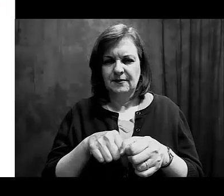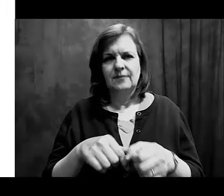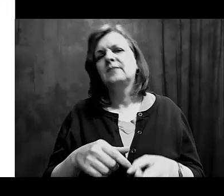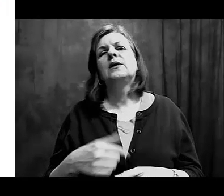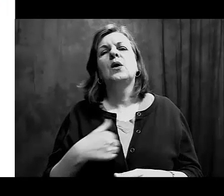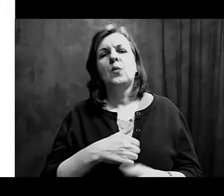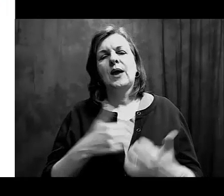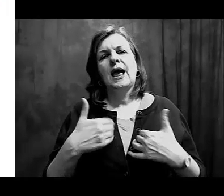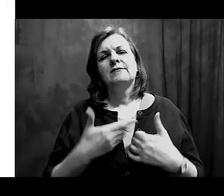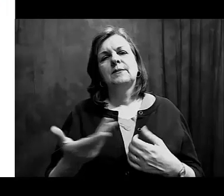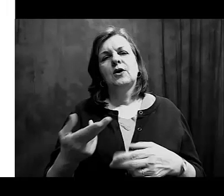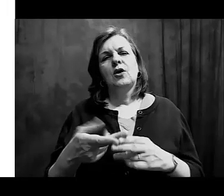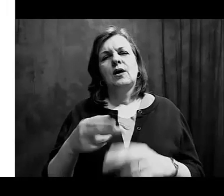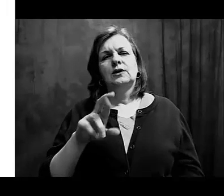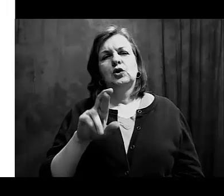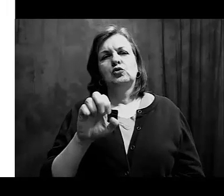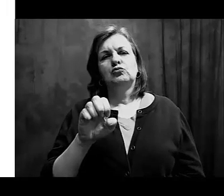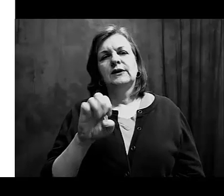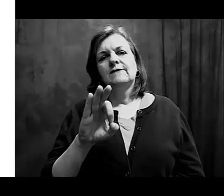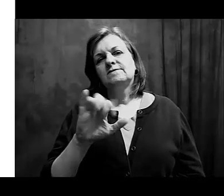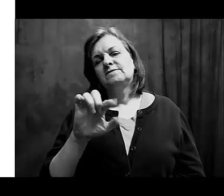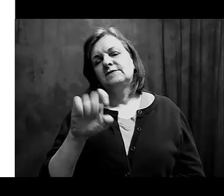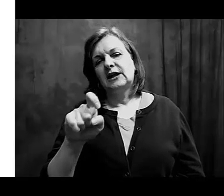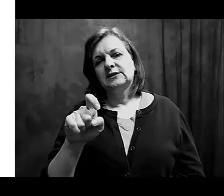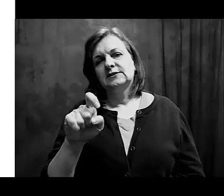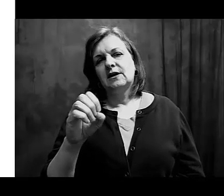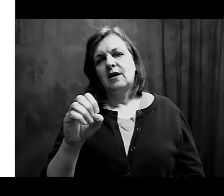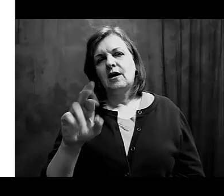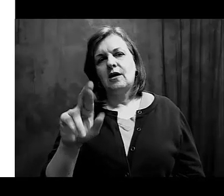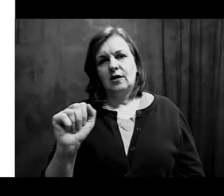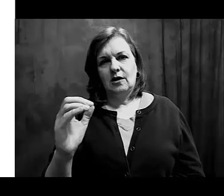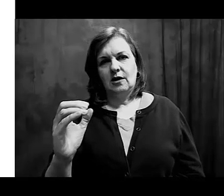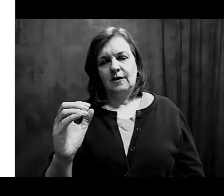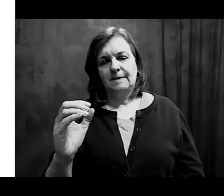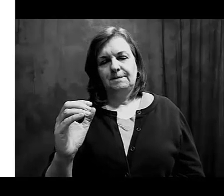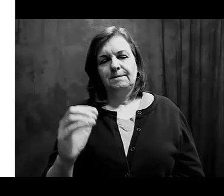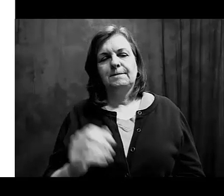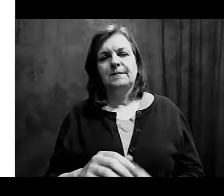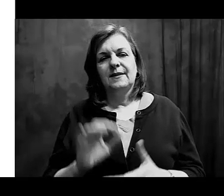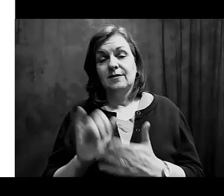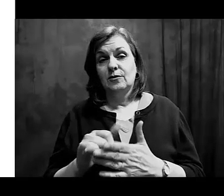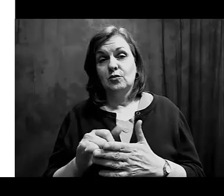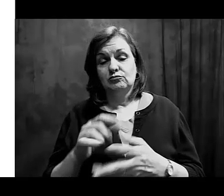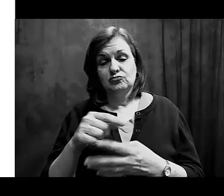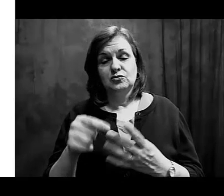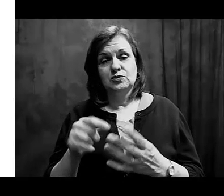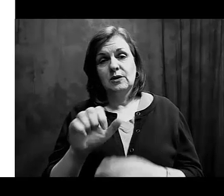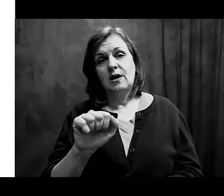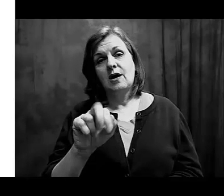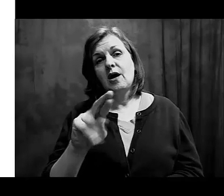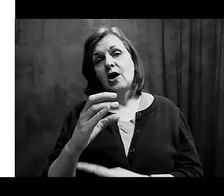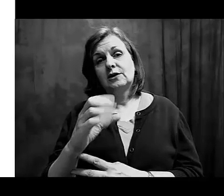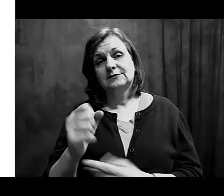something known as a reflex arc! reflex arcs are critical